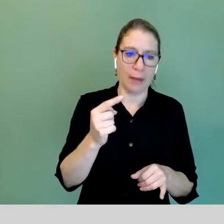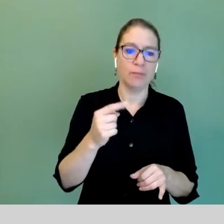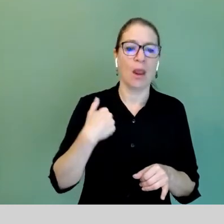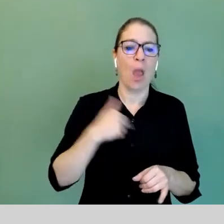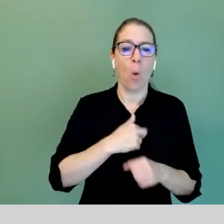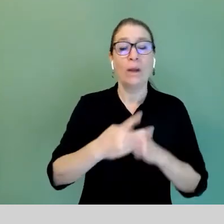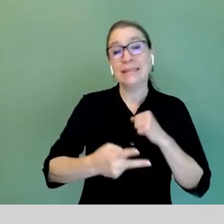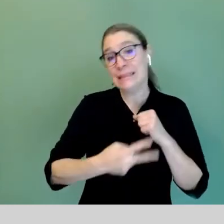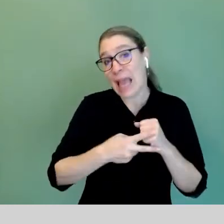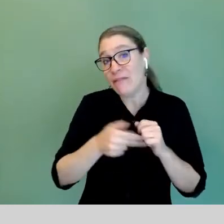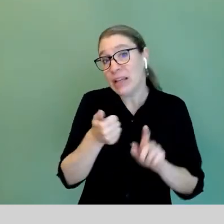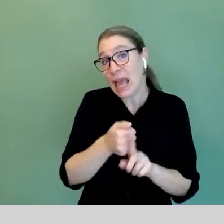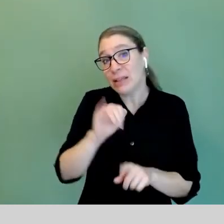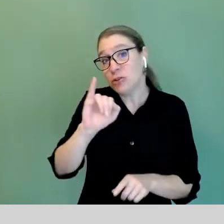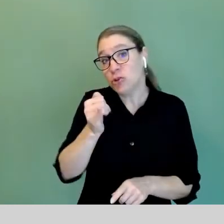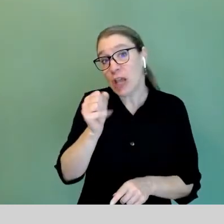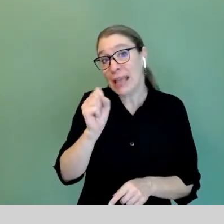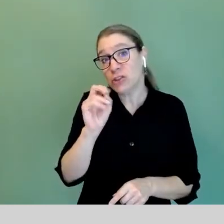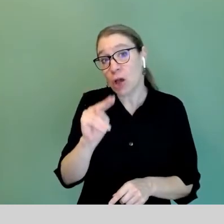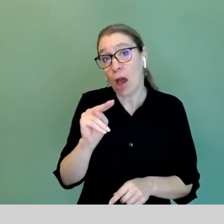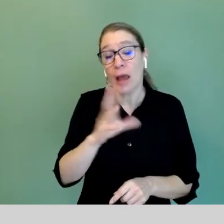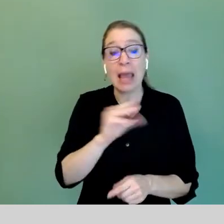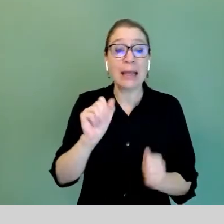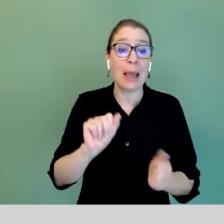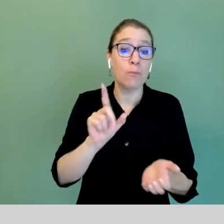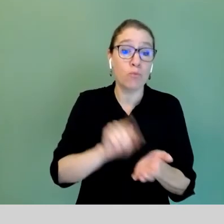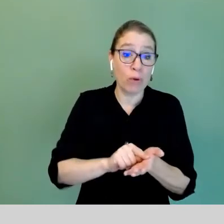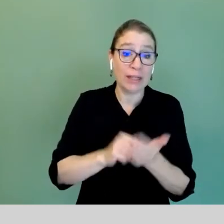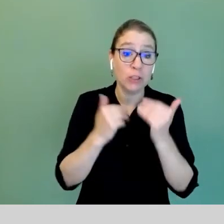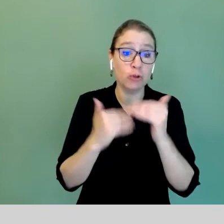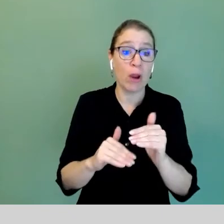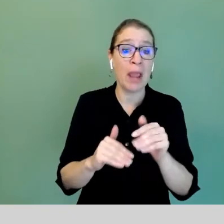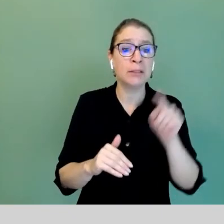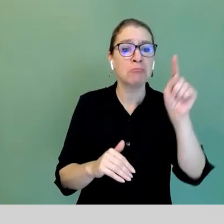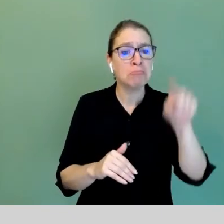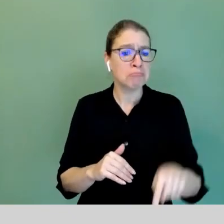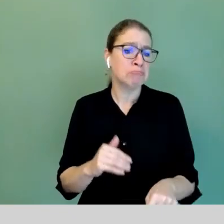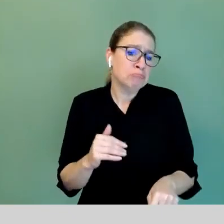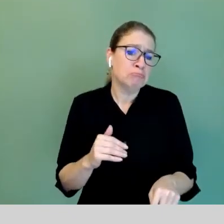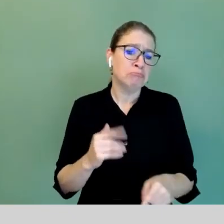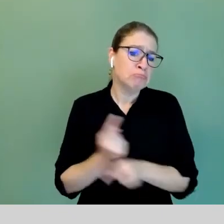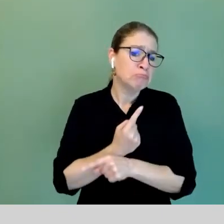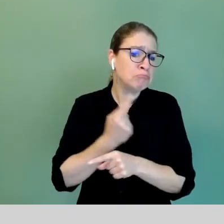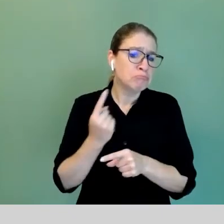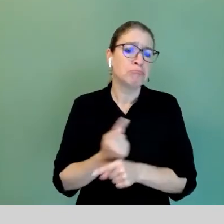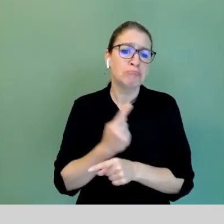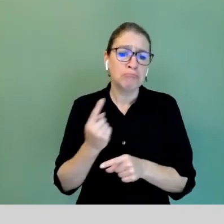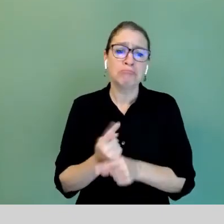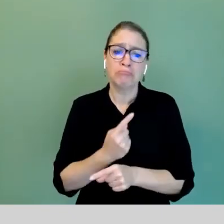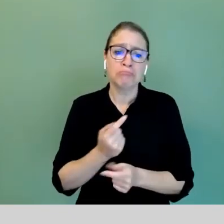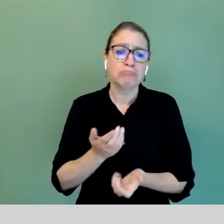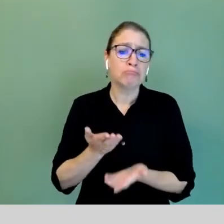we can also print those constraints. And as you can see, there's some pretty straightforward assertions